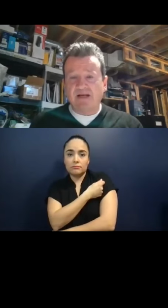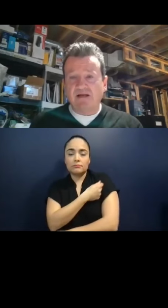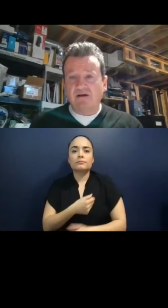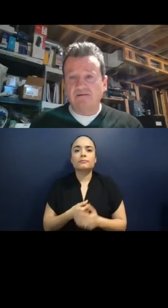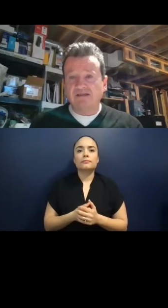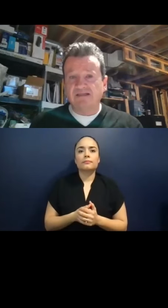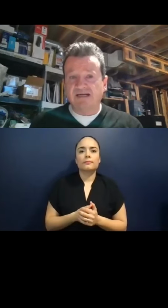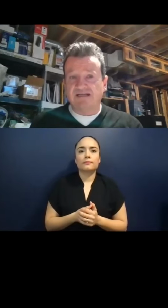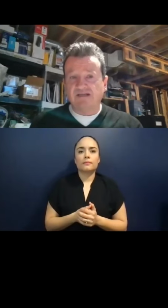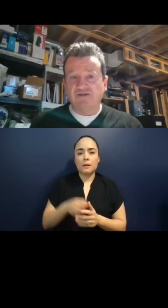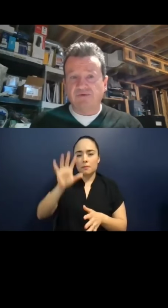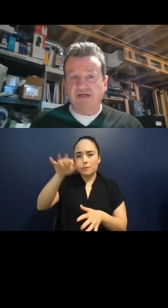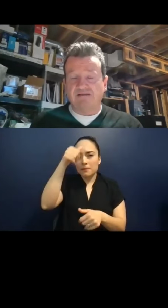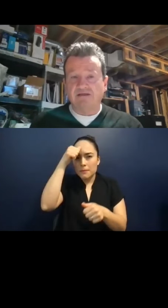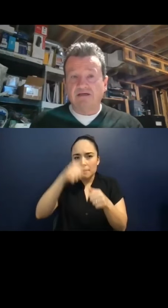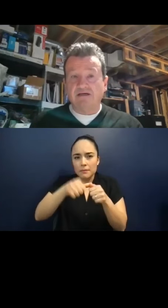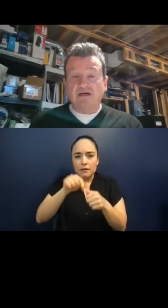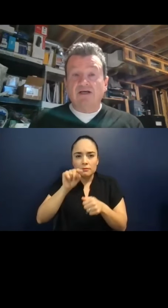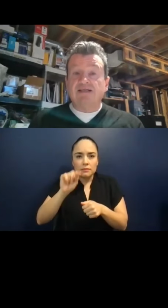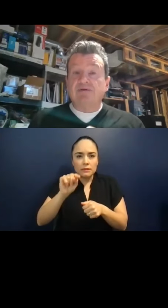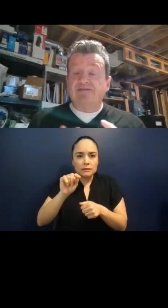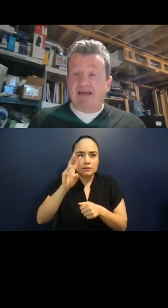4012 weeks later we will show was recently changed given the